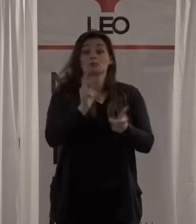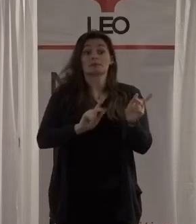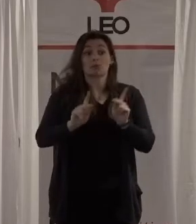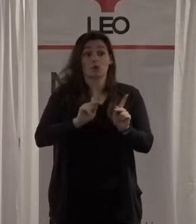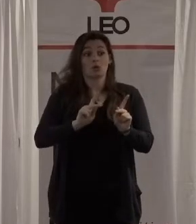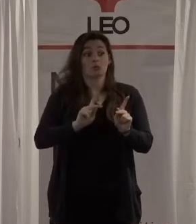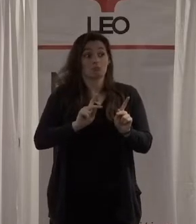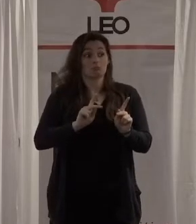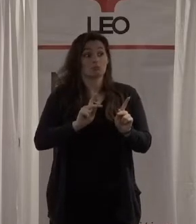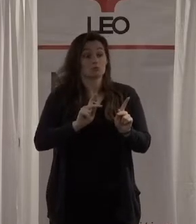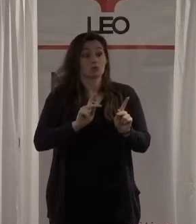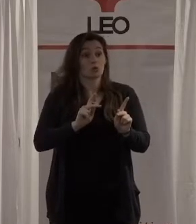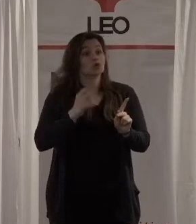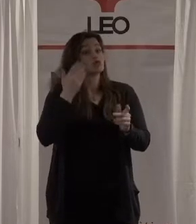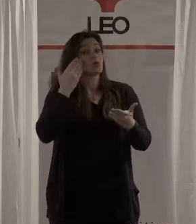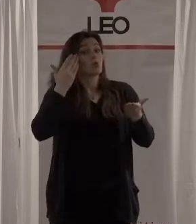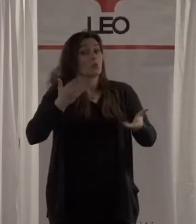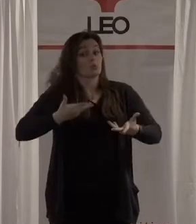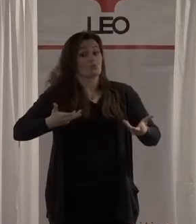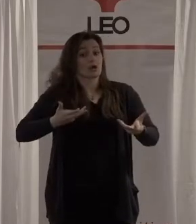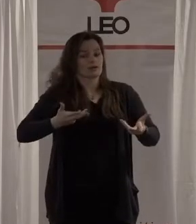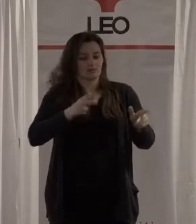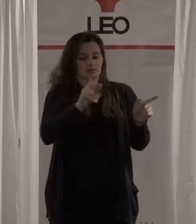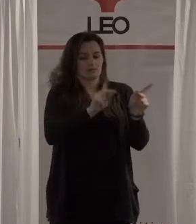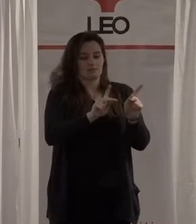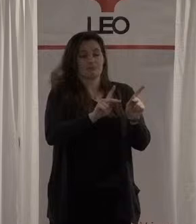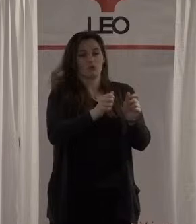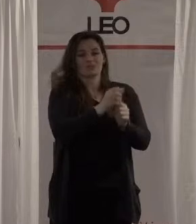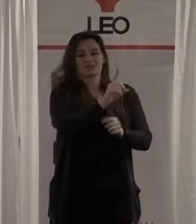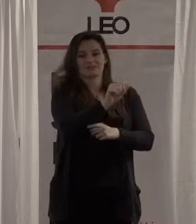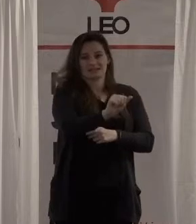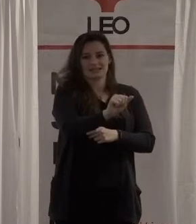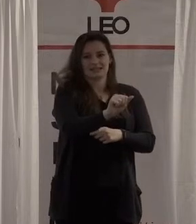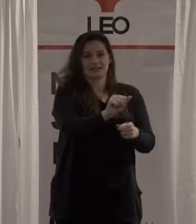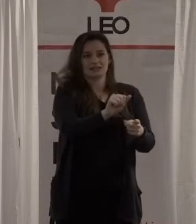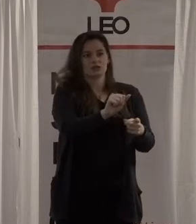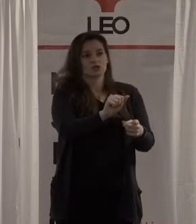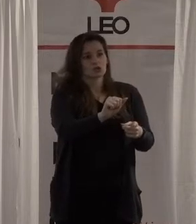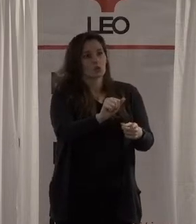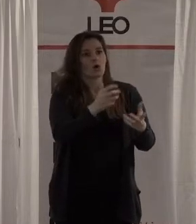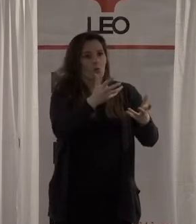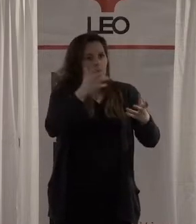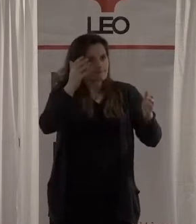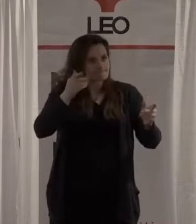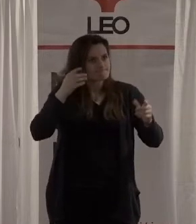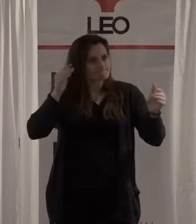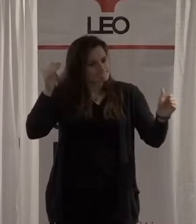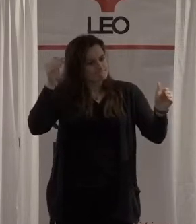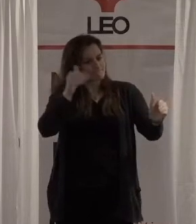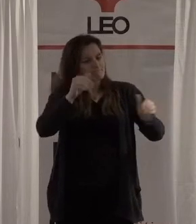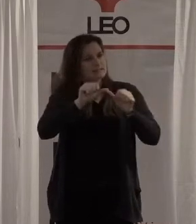FOR A PERSON WITH A DISABILITY TO ACHIEVE OR PURSUE A POST SECONDARY EDUCATION.